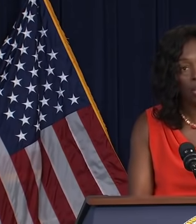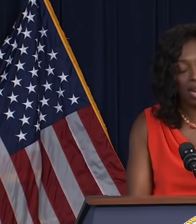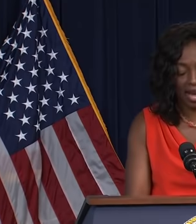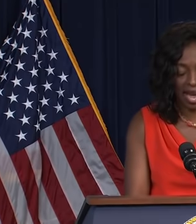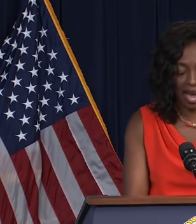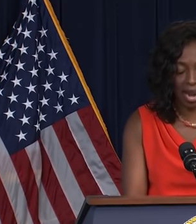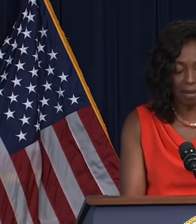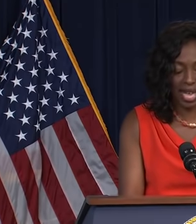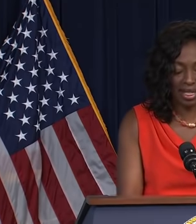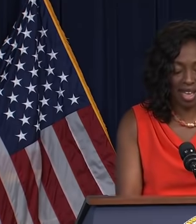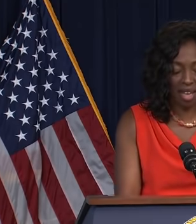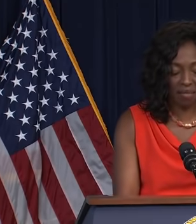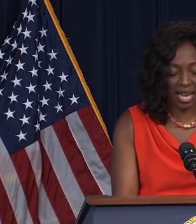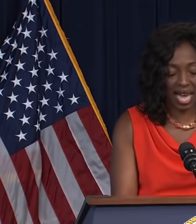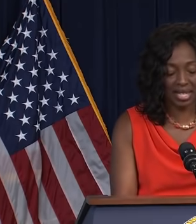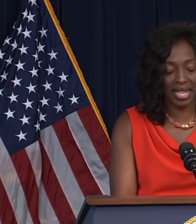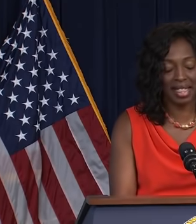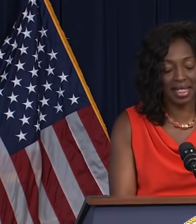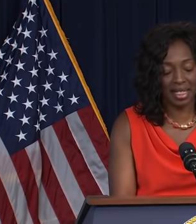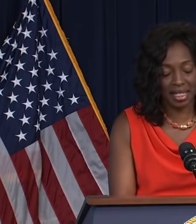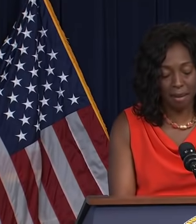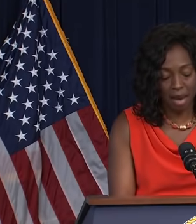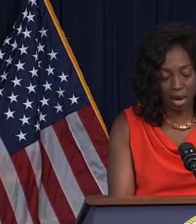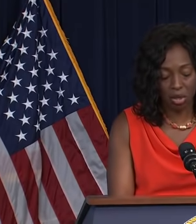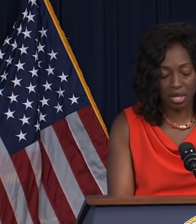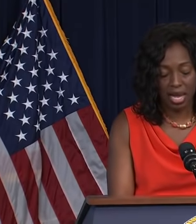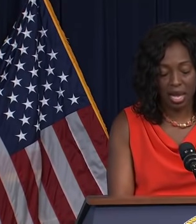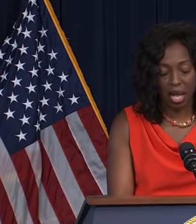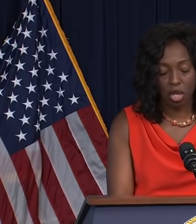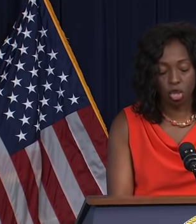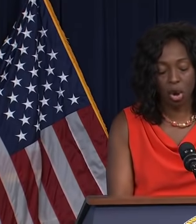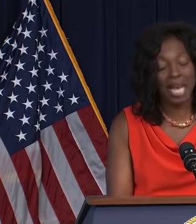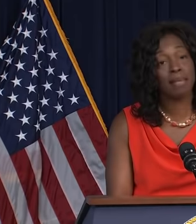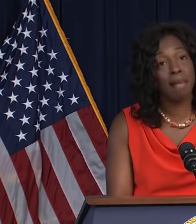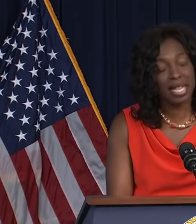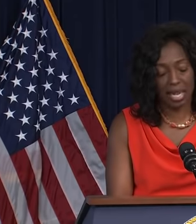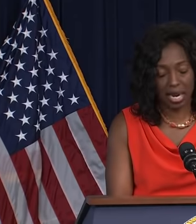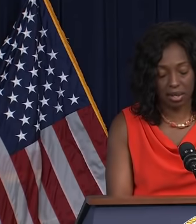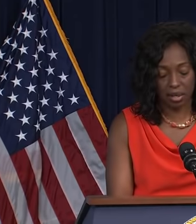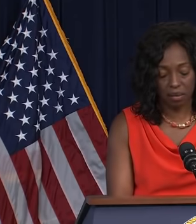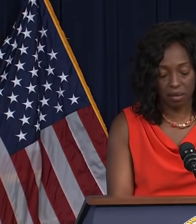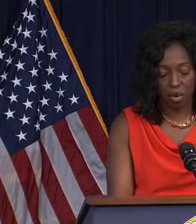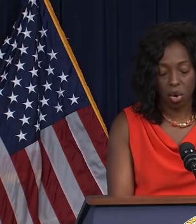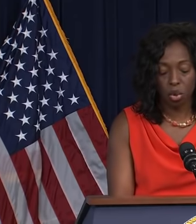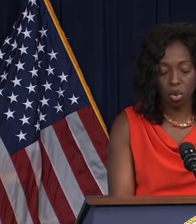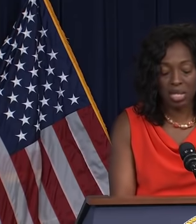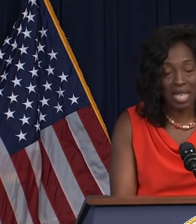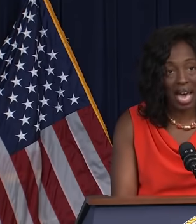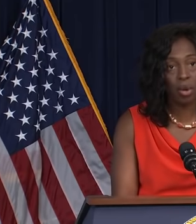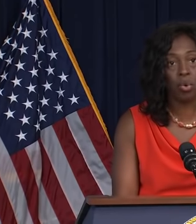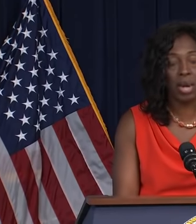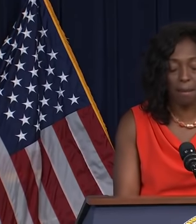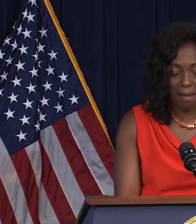get to this device could not